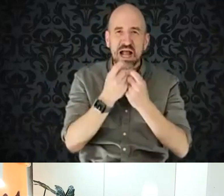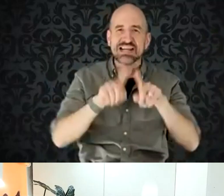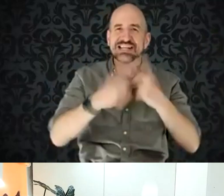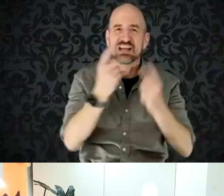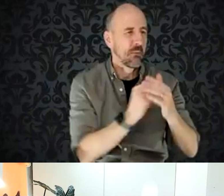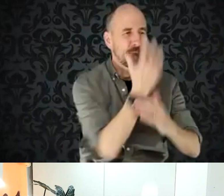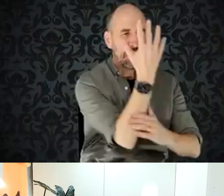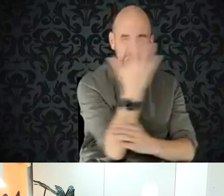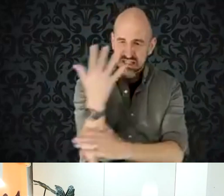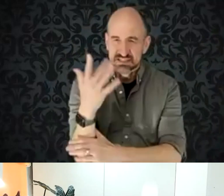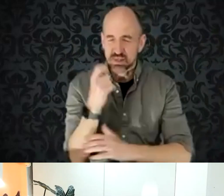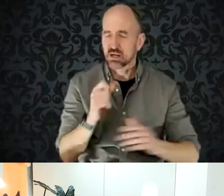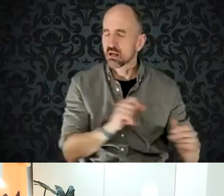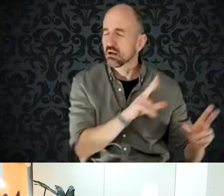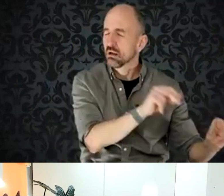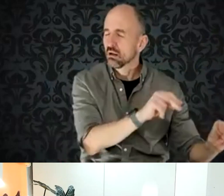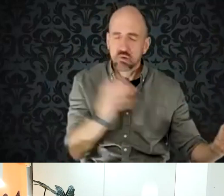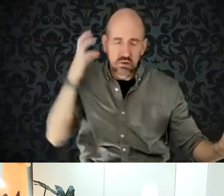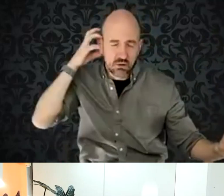We have had a few thoughts in today.